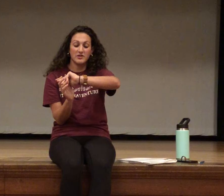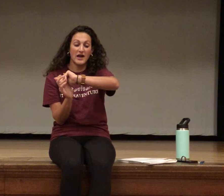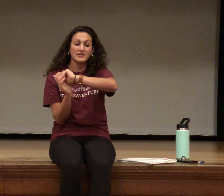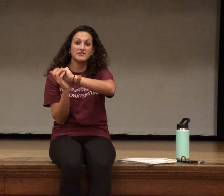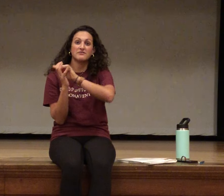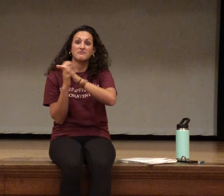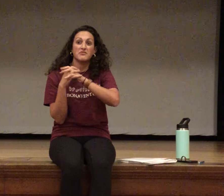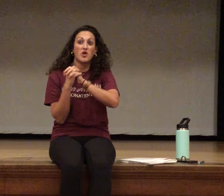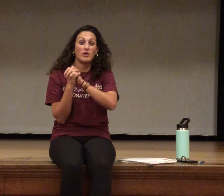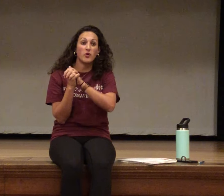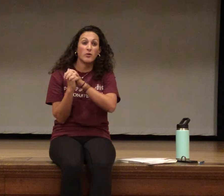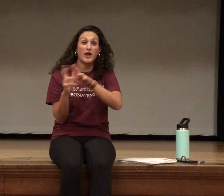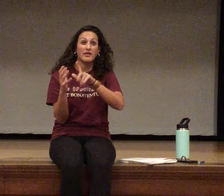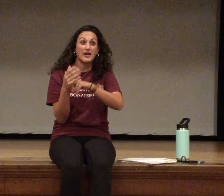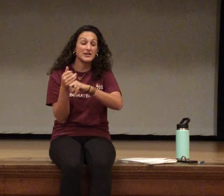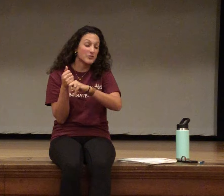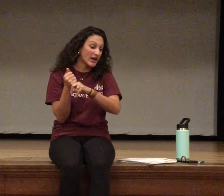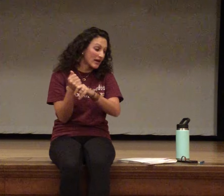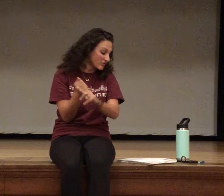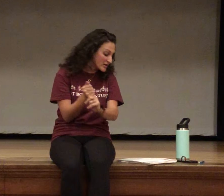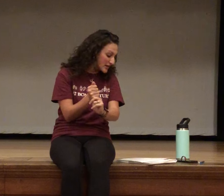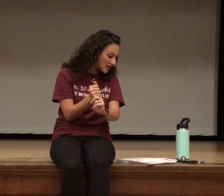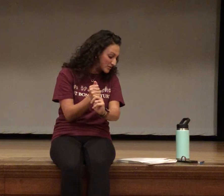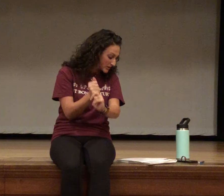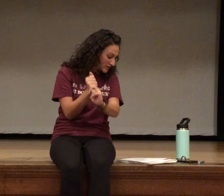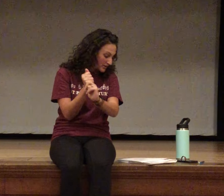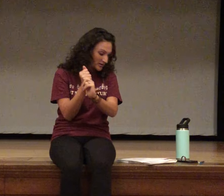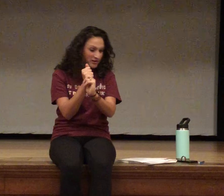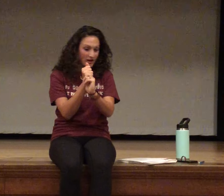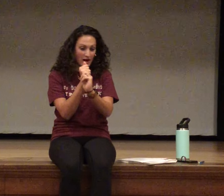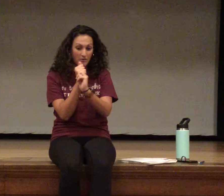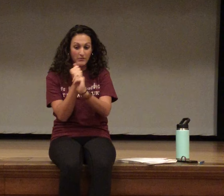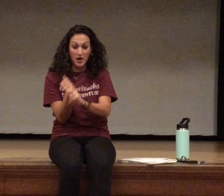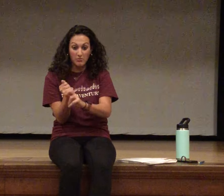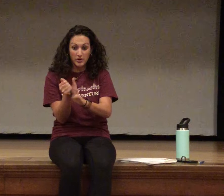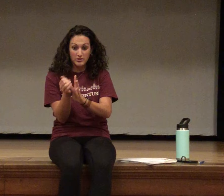class going forward I think next week I have written down numbers